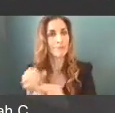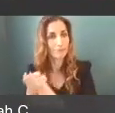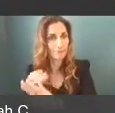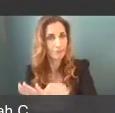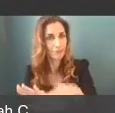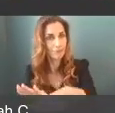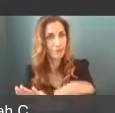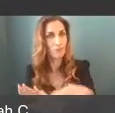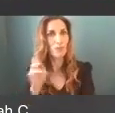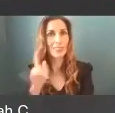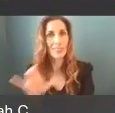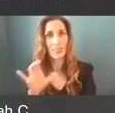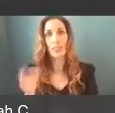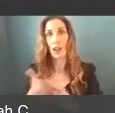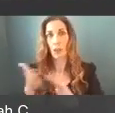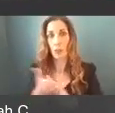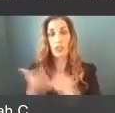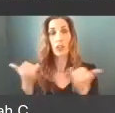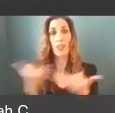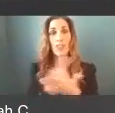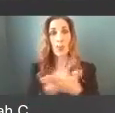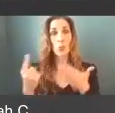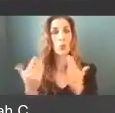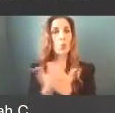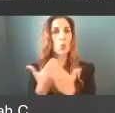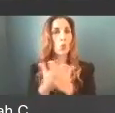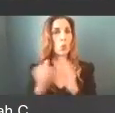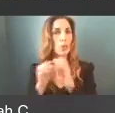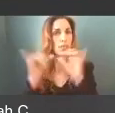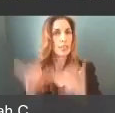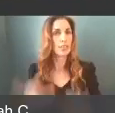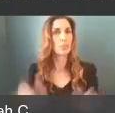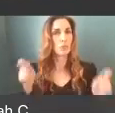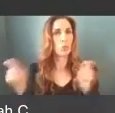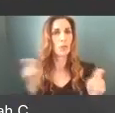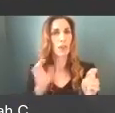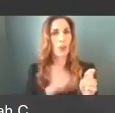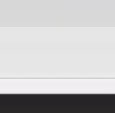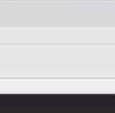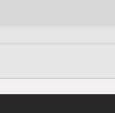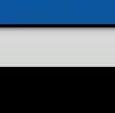This week, we're moving to a new system to handle our vaccine clinic operations and